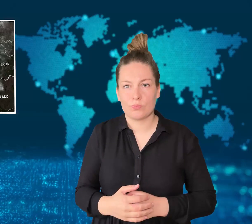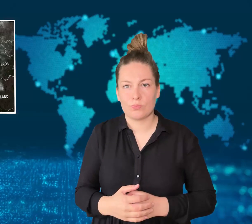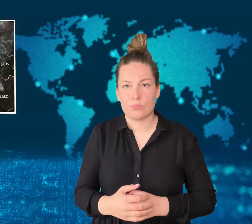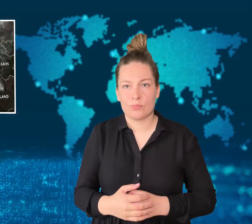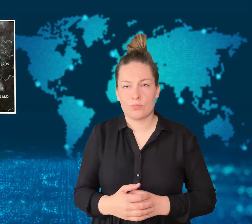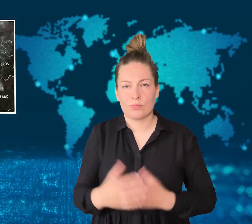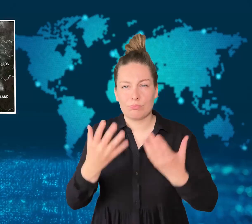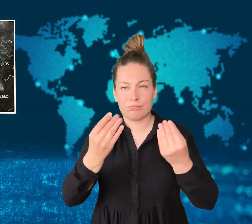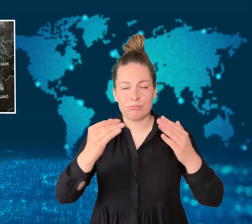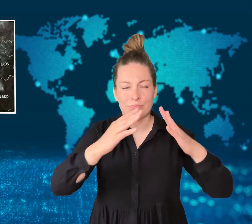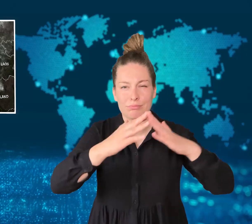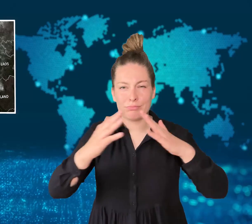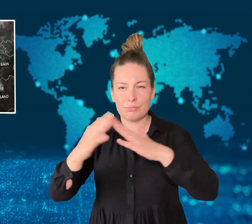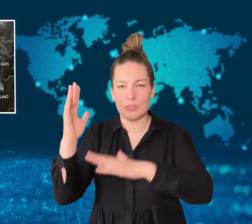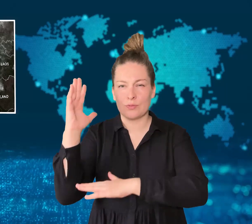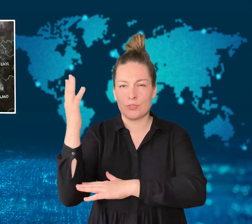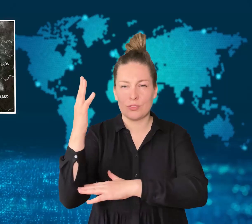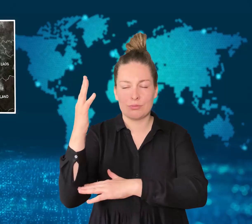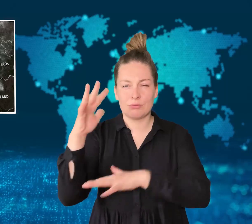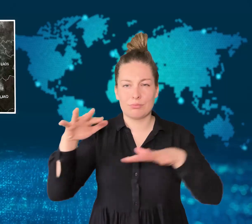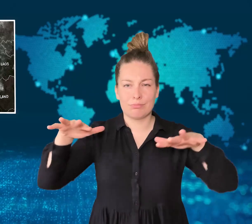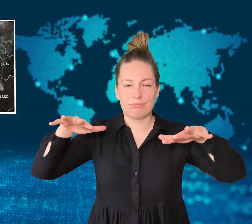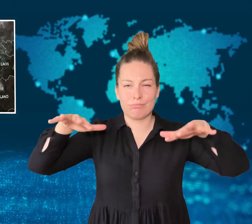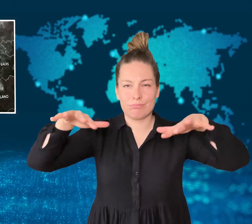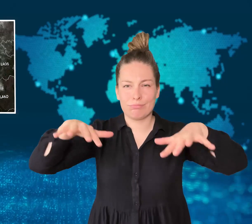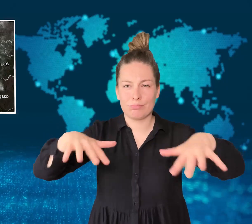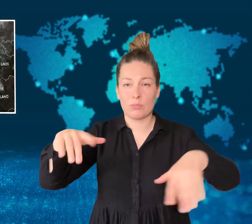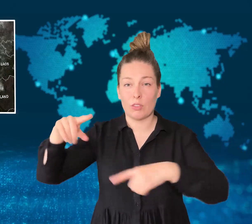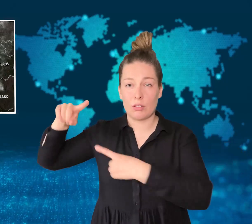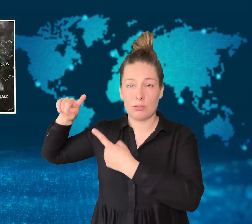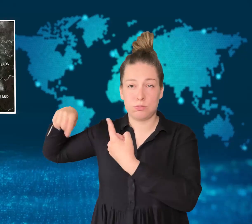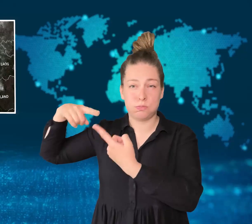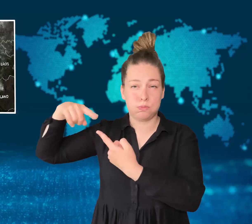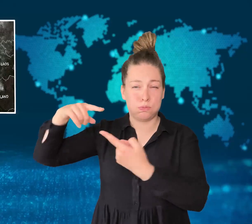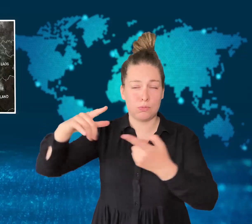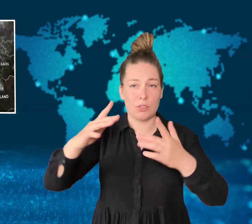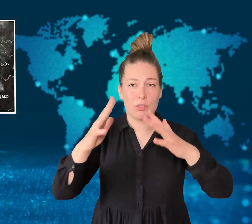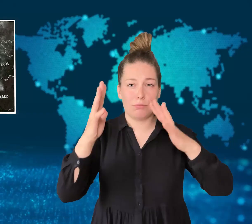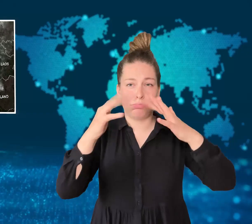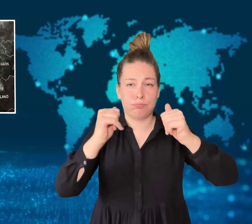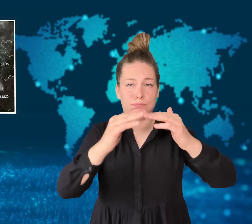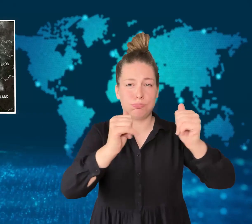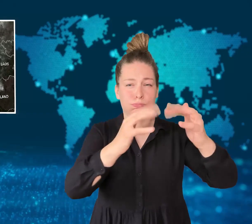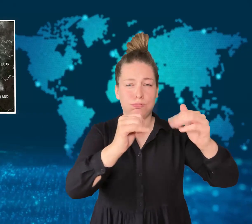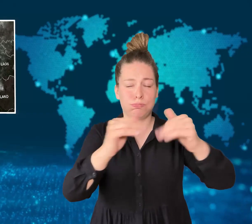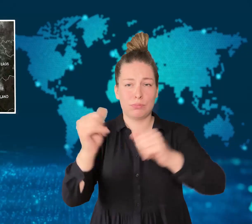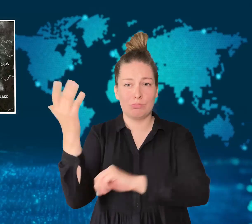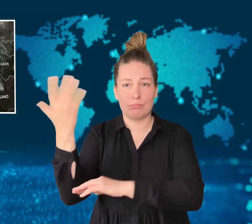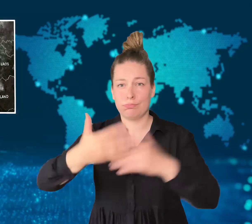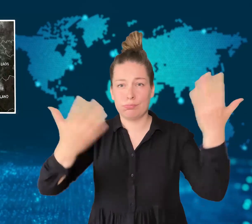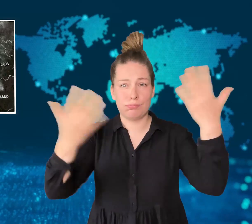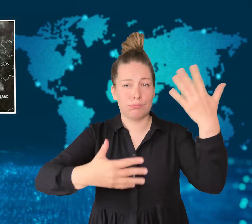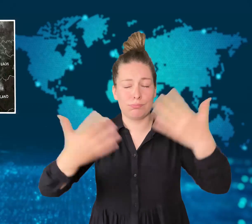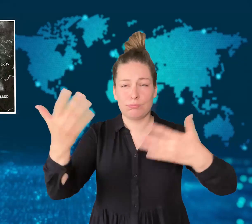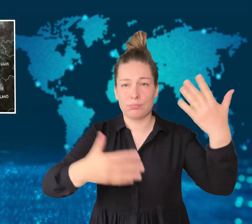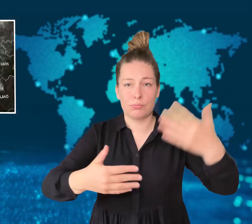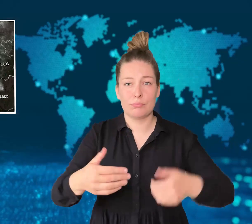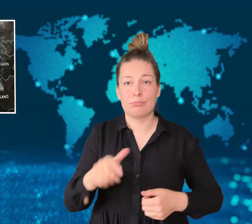It has uprooted trees, pulled homes apart, and killed at least three people.